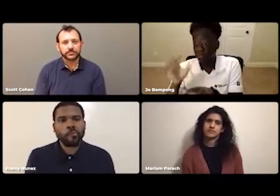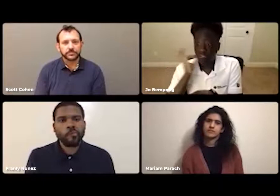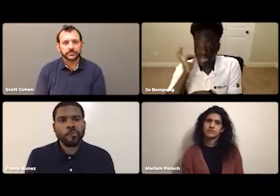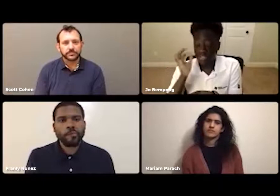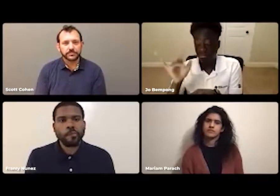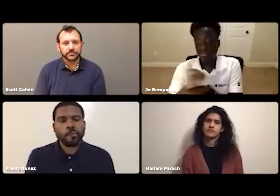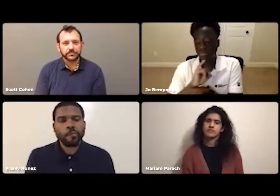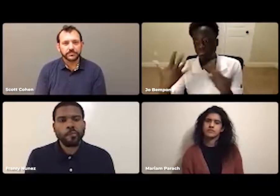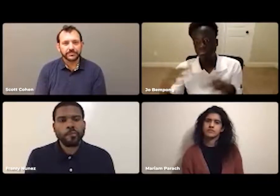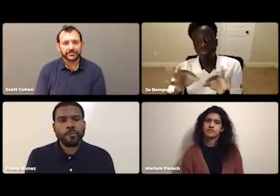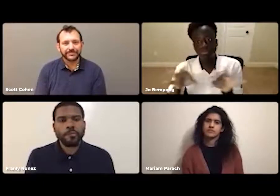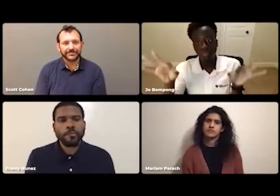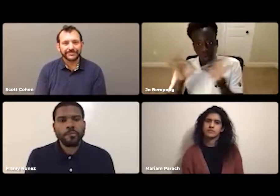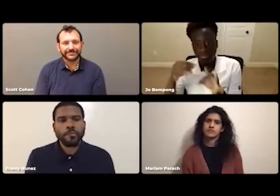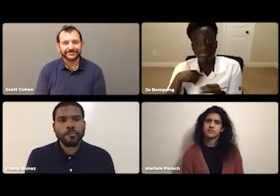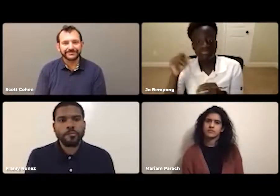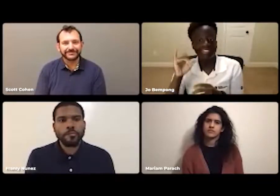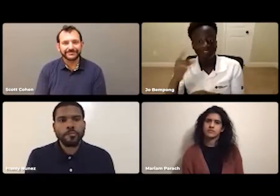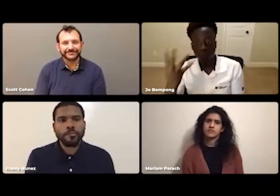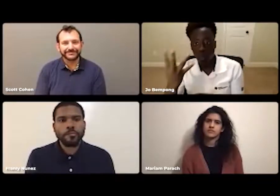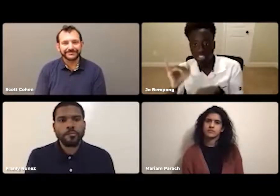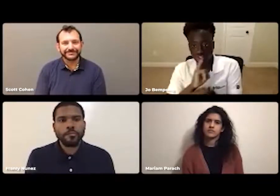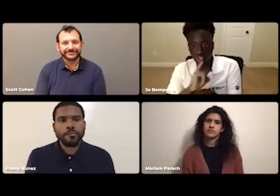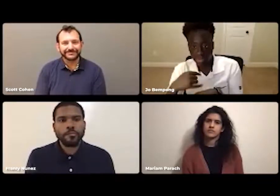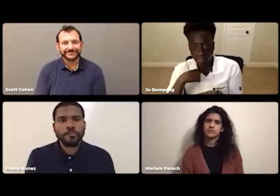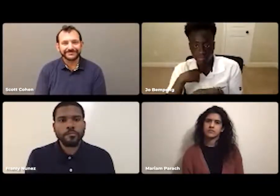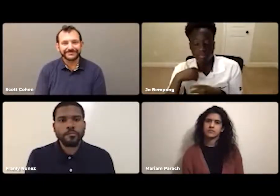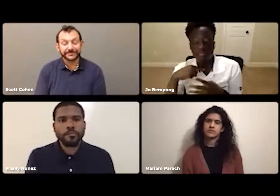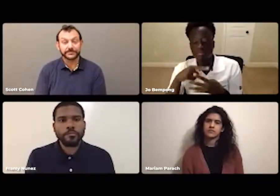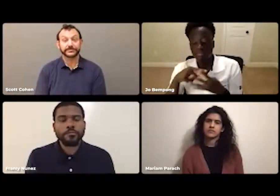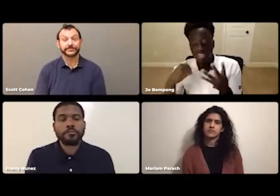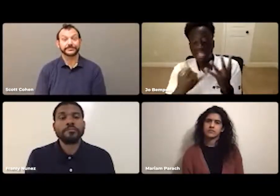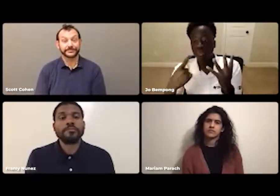Franly, like you said, internships: They were extremely important to me.